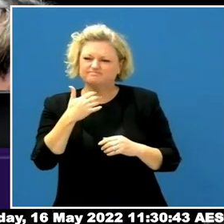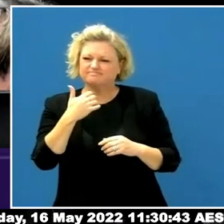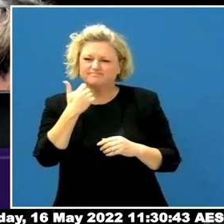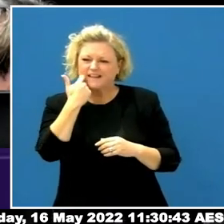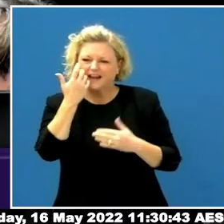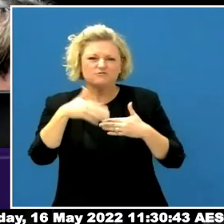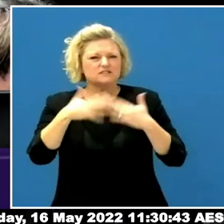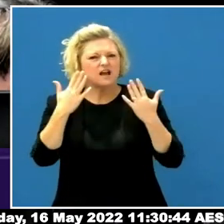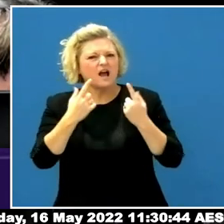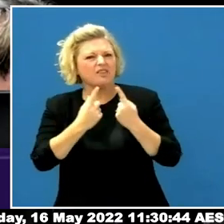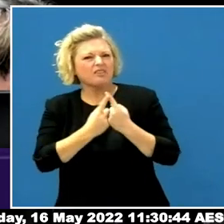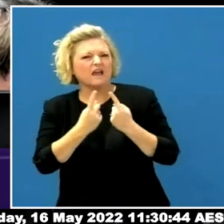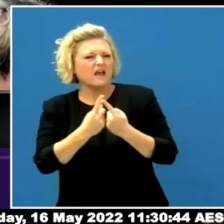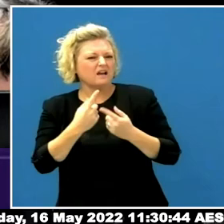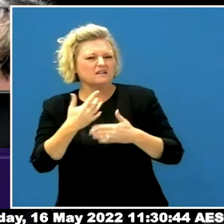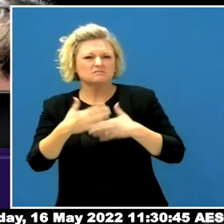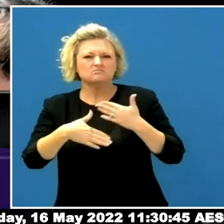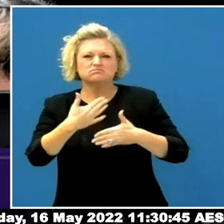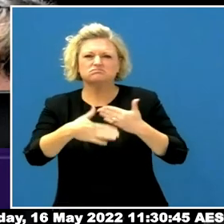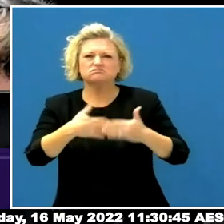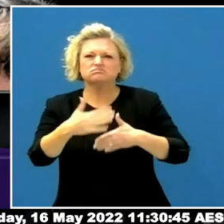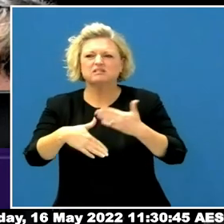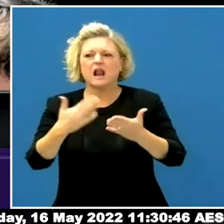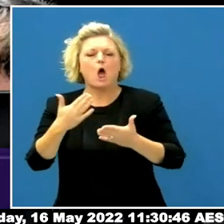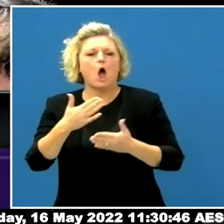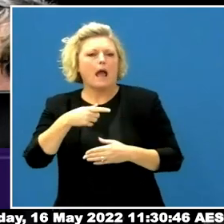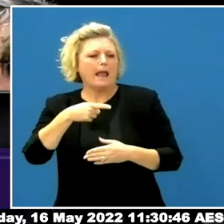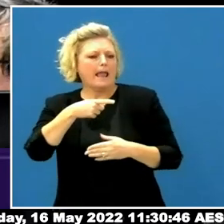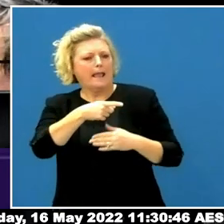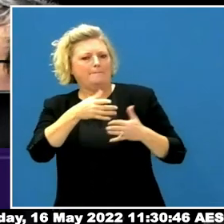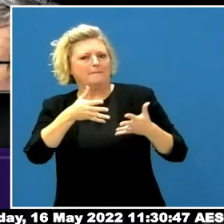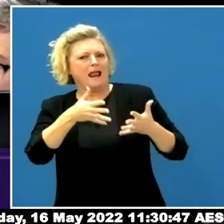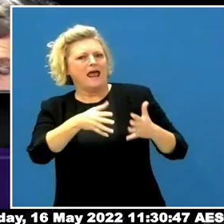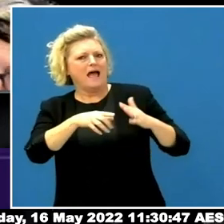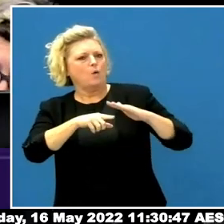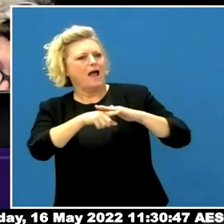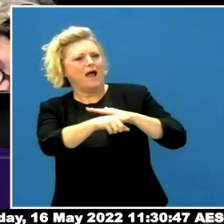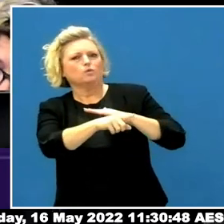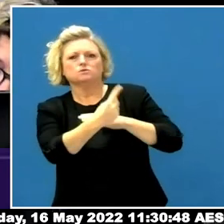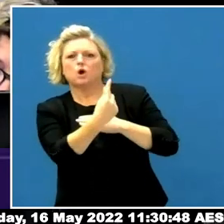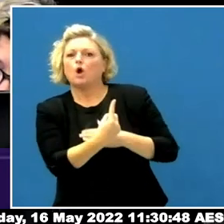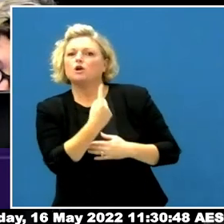To cross - we wouldn't allow him outside by himself, you know. He needs to have someone to cross a road.